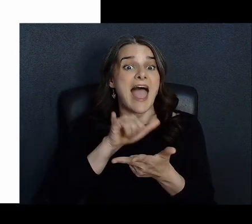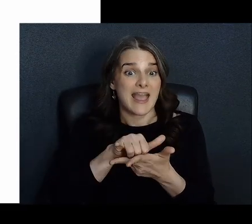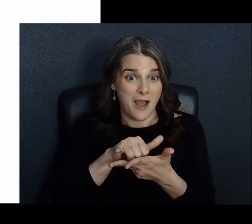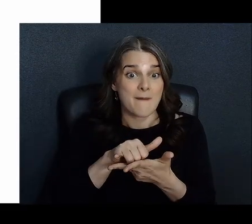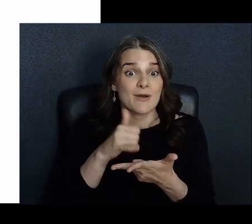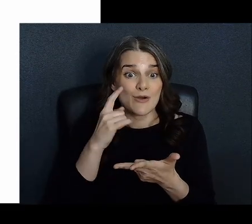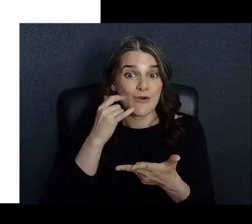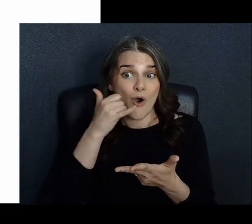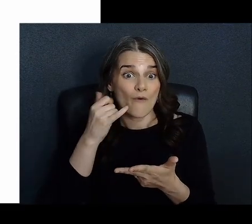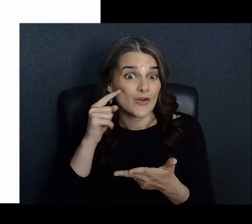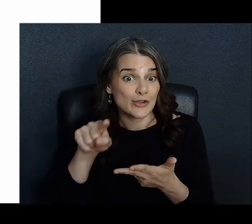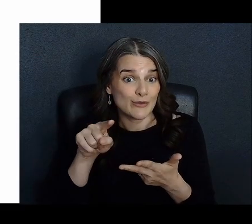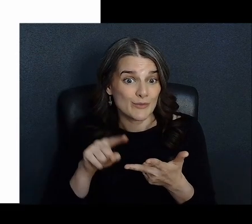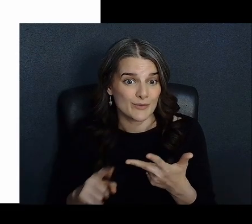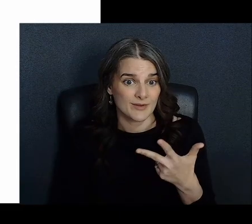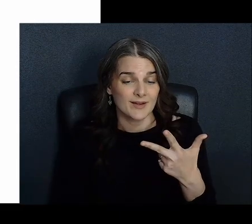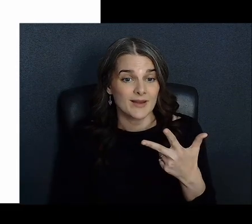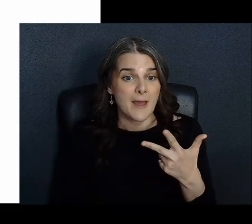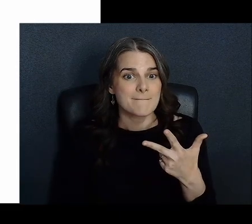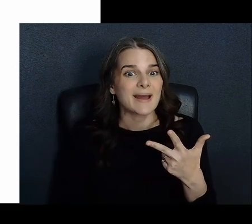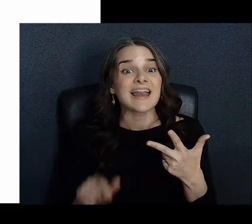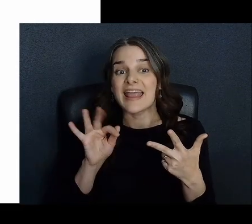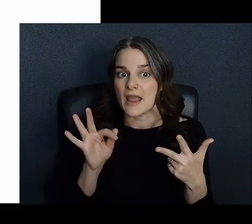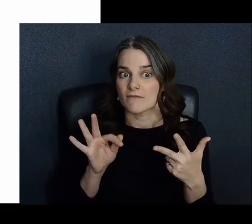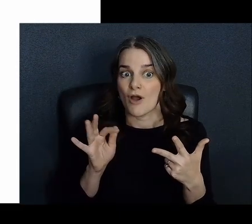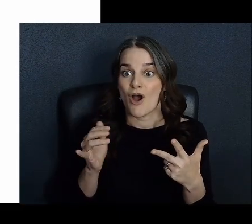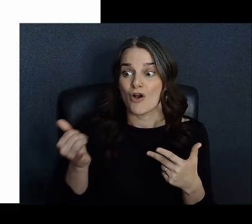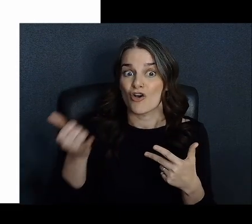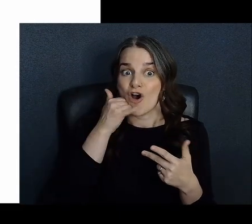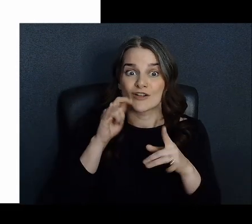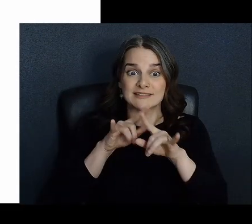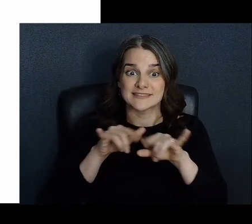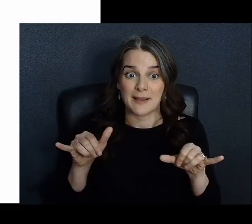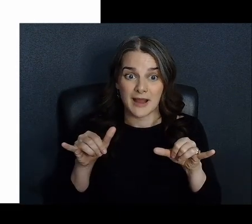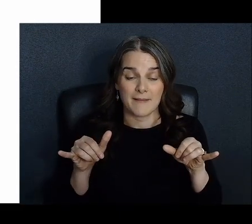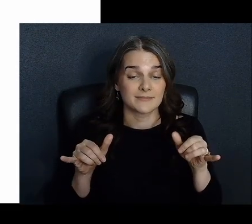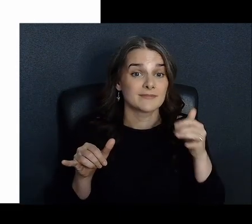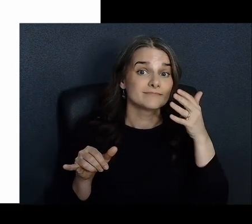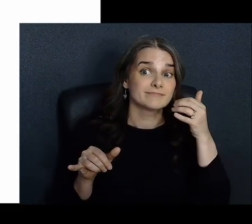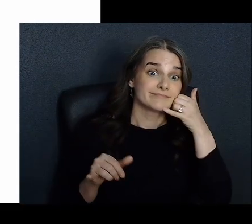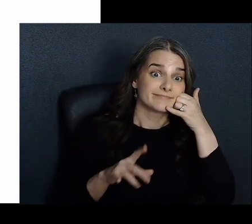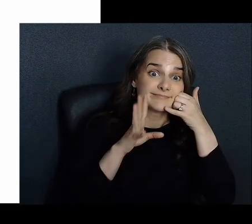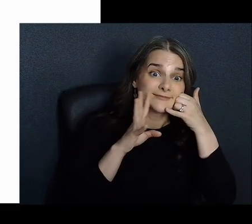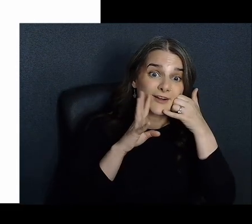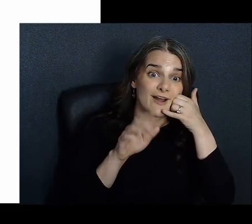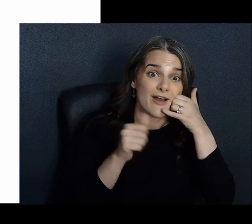But if you get a call in at the same time while you're talking to someone, you have to hang up that first call in order